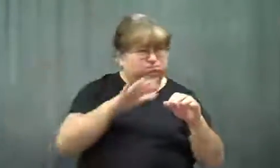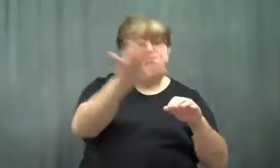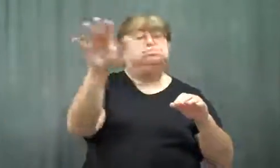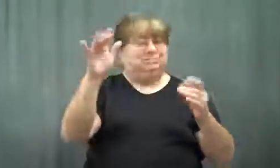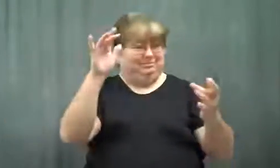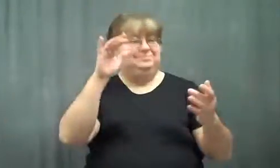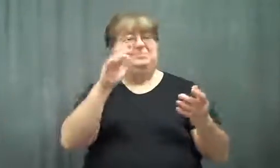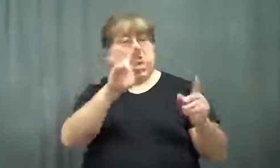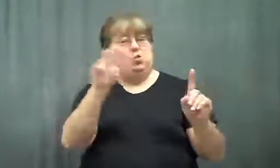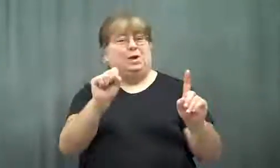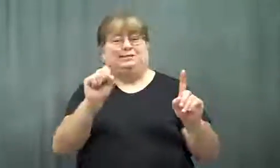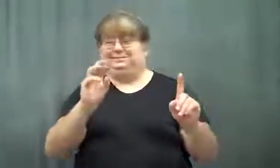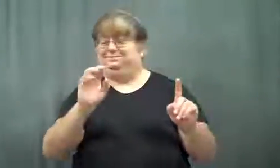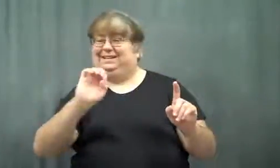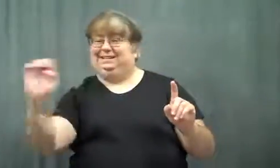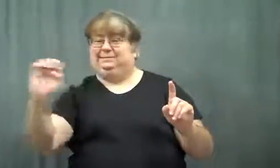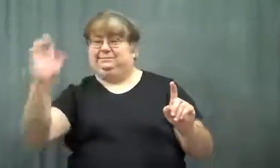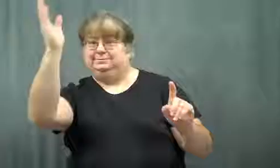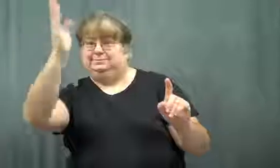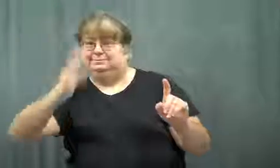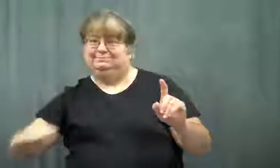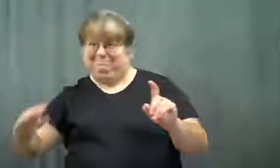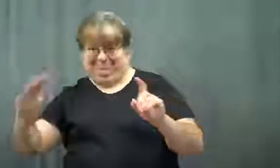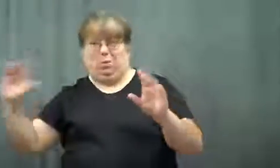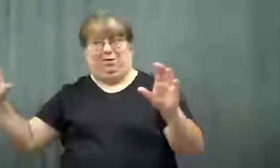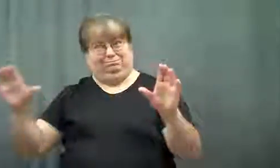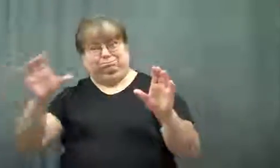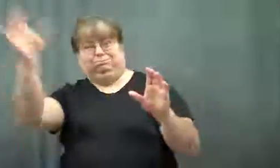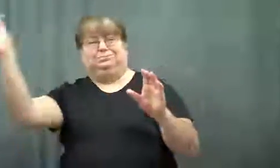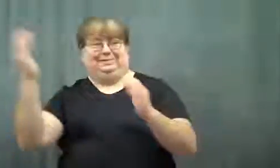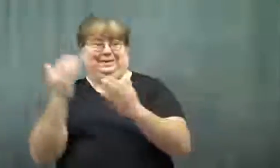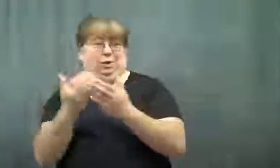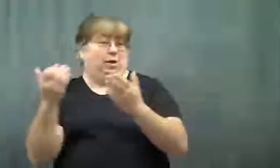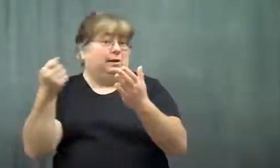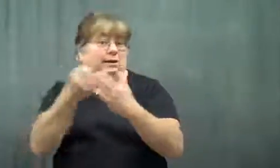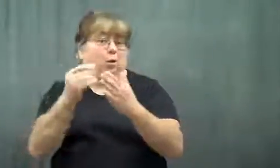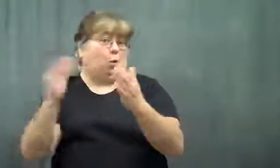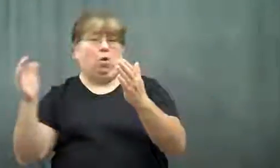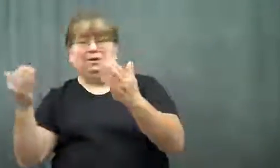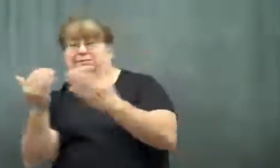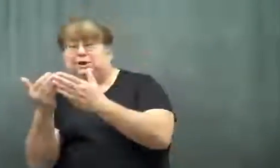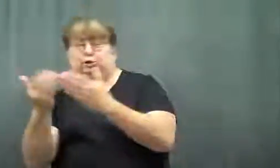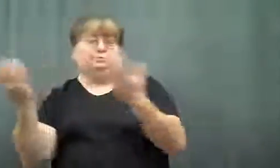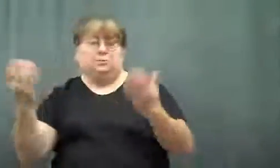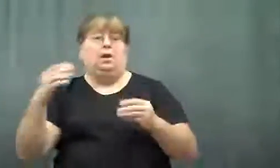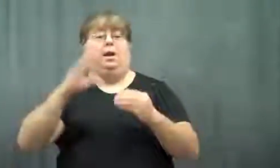It will impact the Eastern coast of the US though it may not hit.